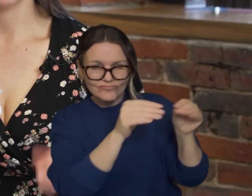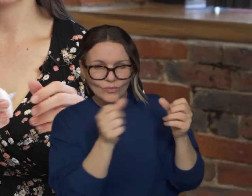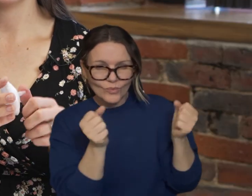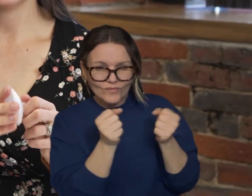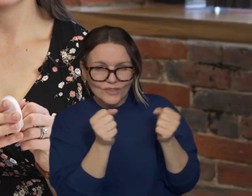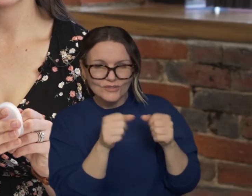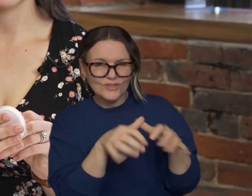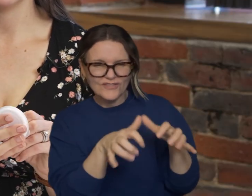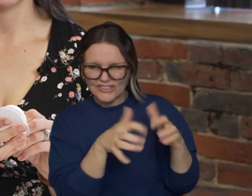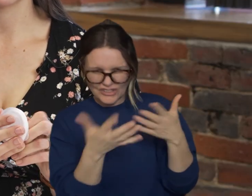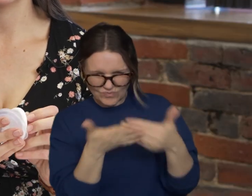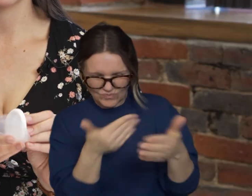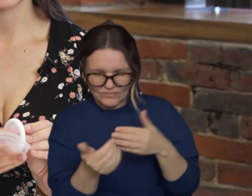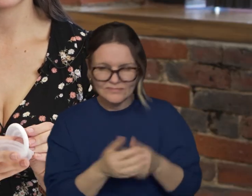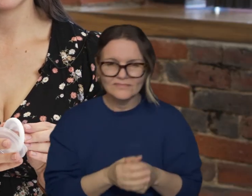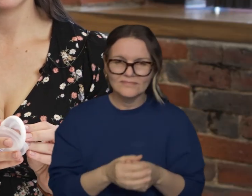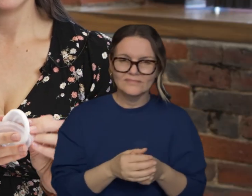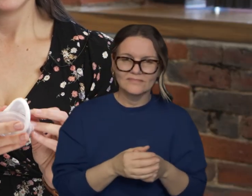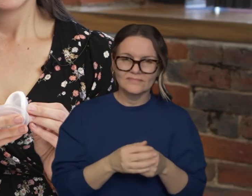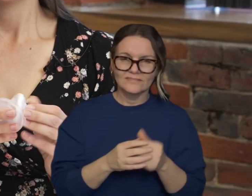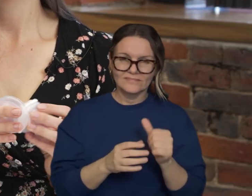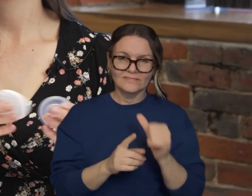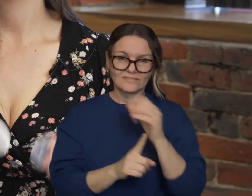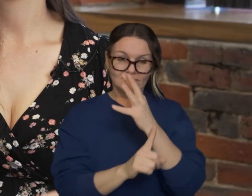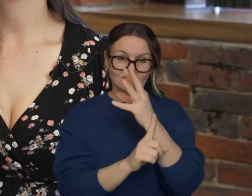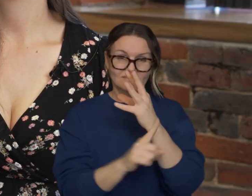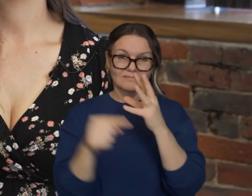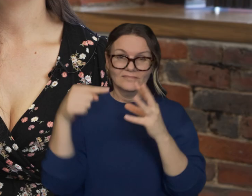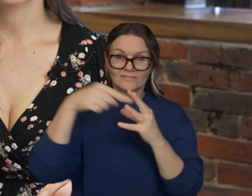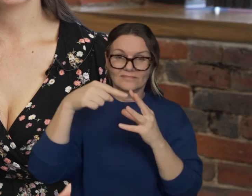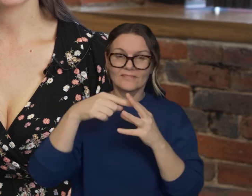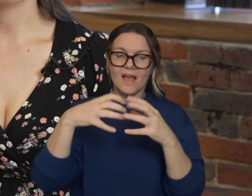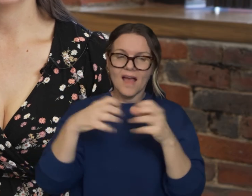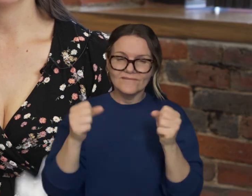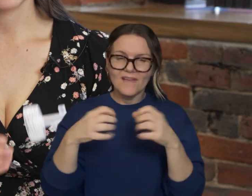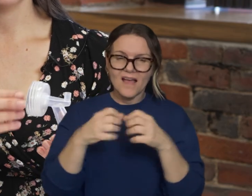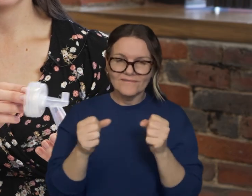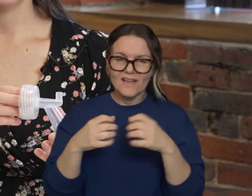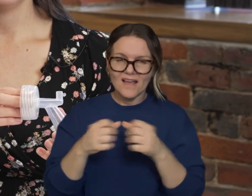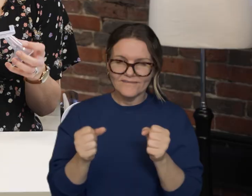all three pieces of your back flow protector and then then also removing the duckbill valve